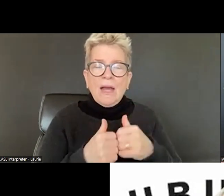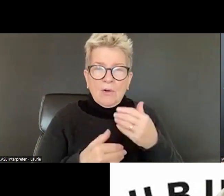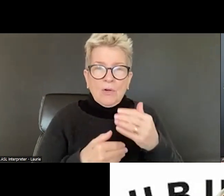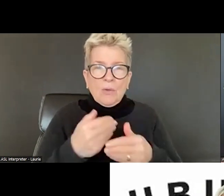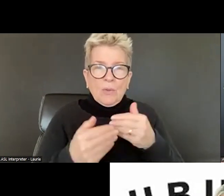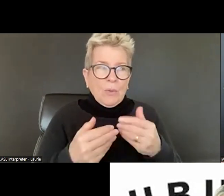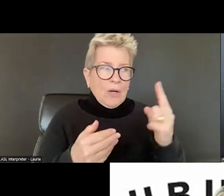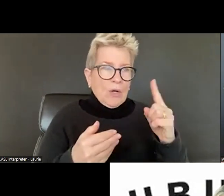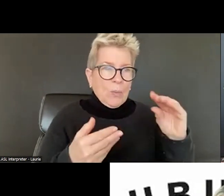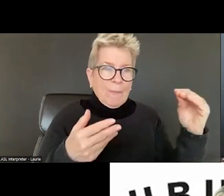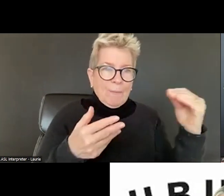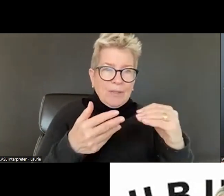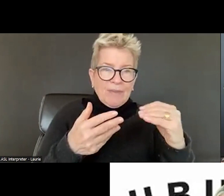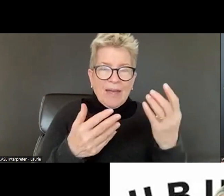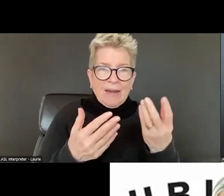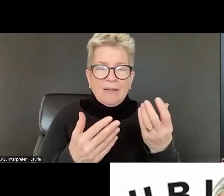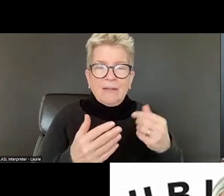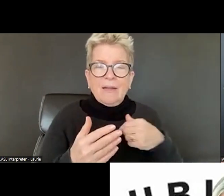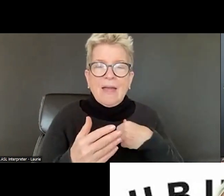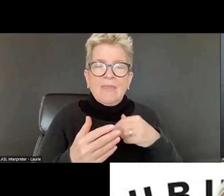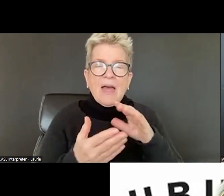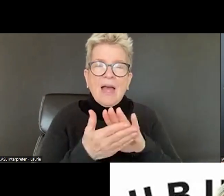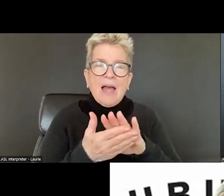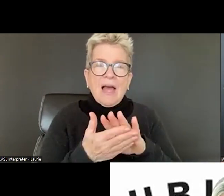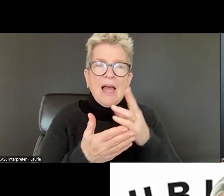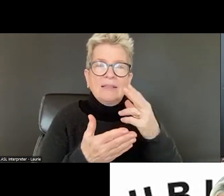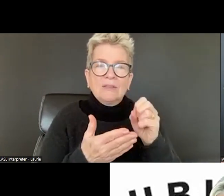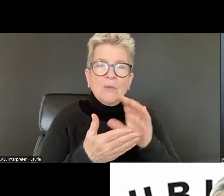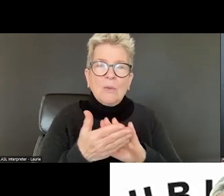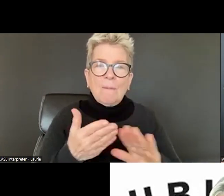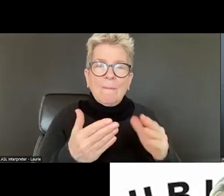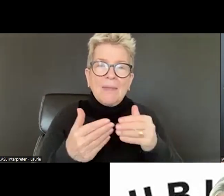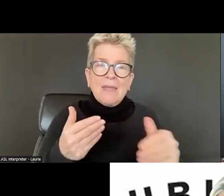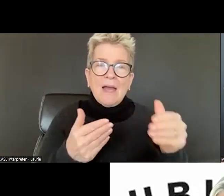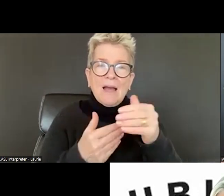school and Beyond plan which was already fairly robust that students had miles stones that they